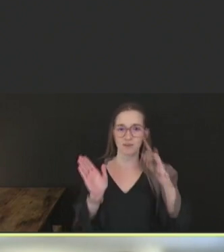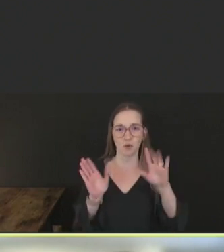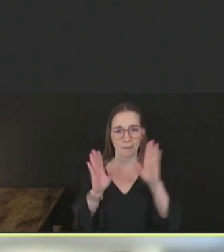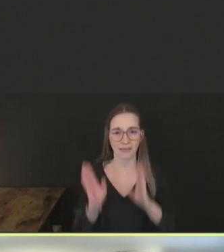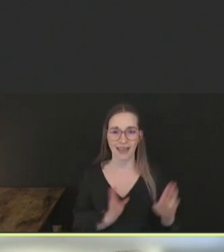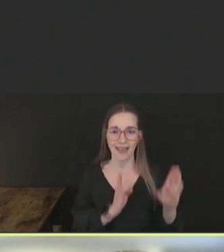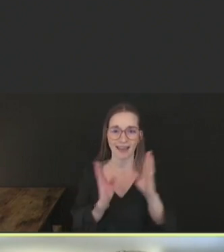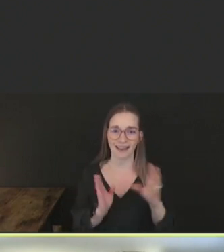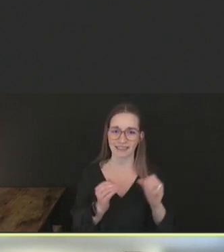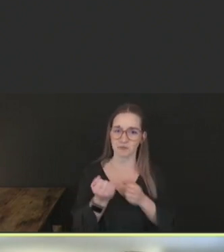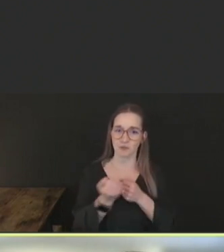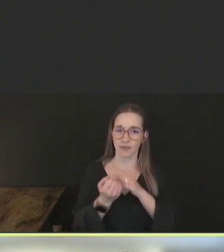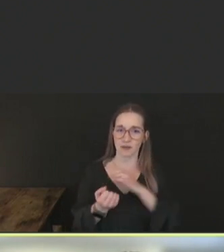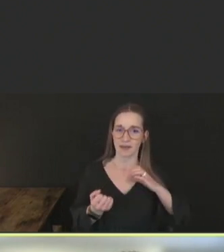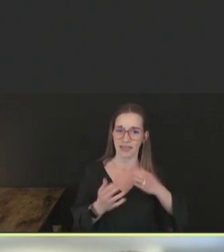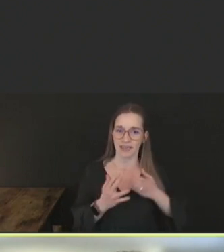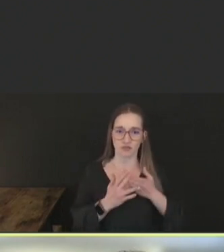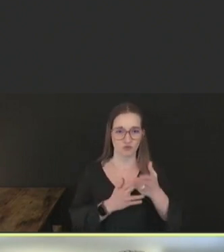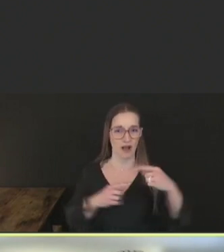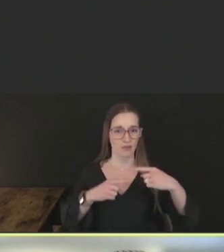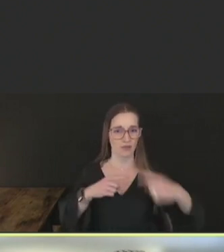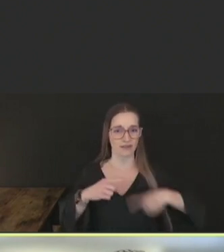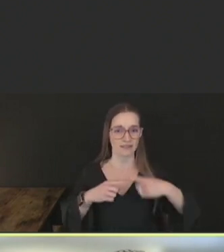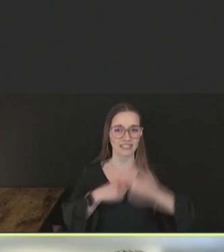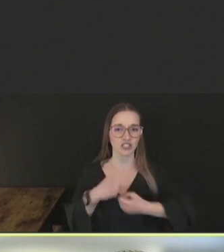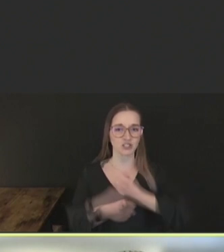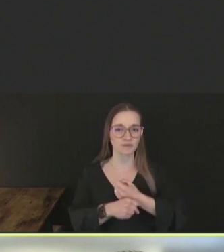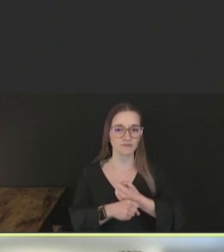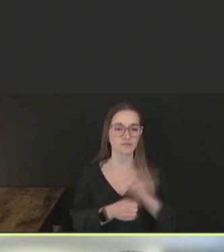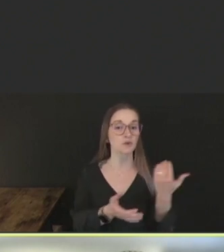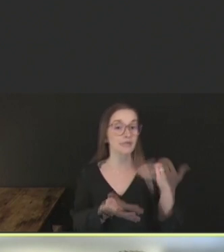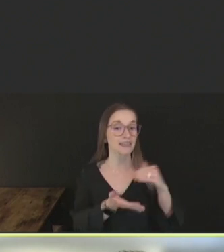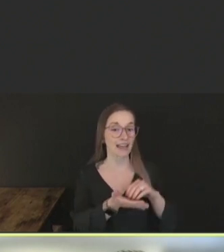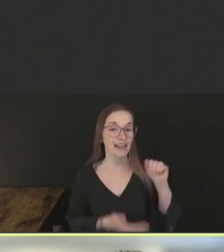Dr. Levine, thank you again for your thoughtful remarks. Also want to thank